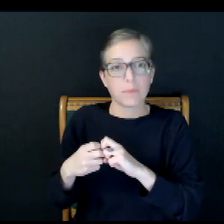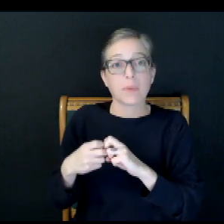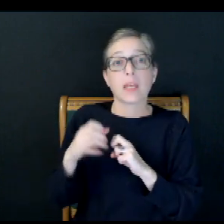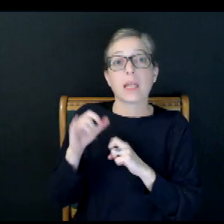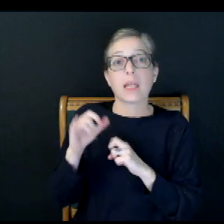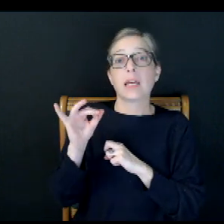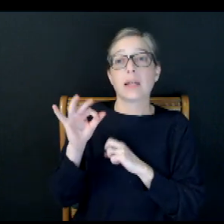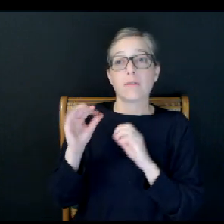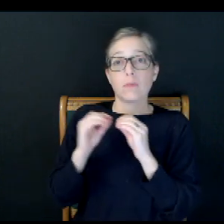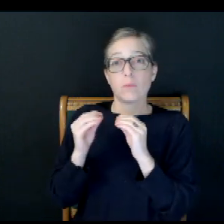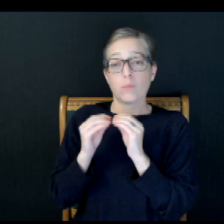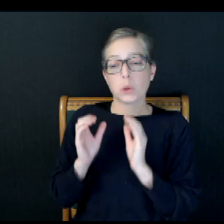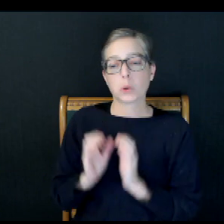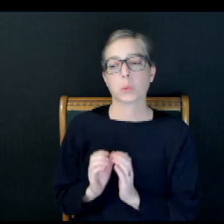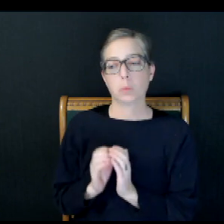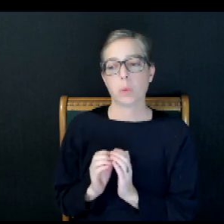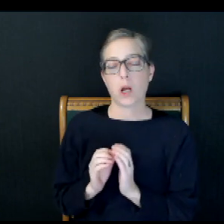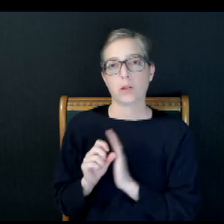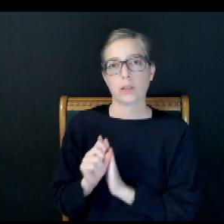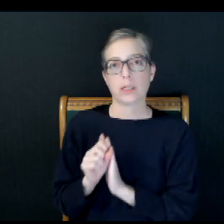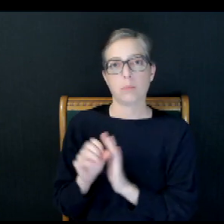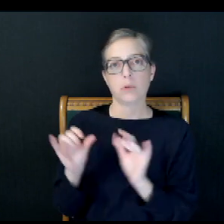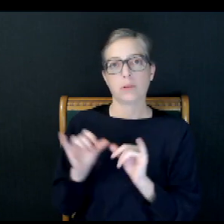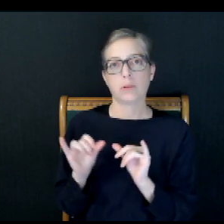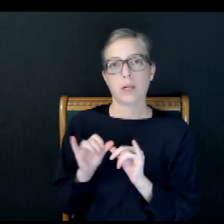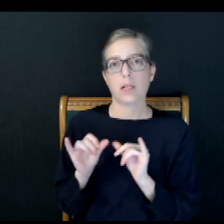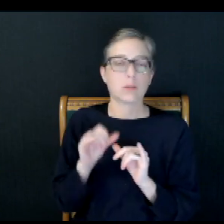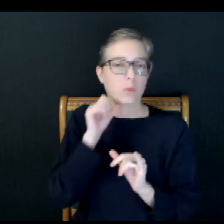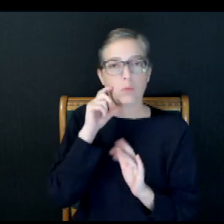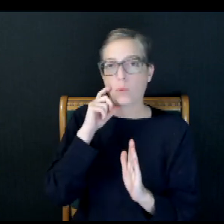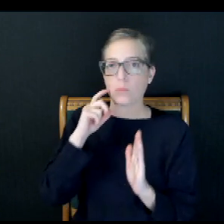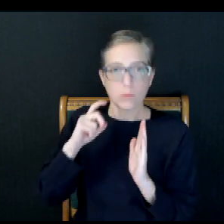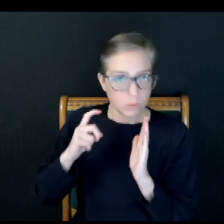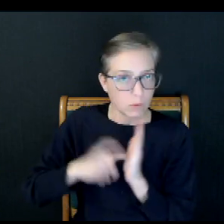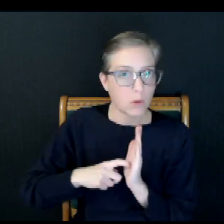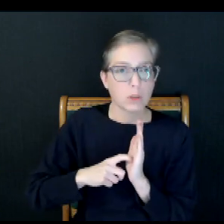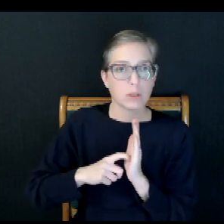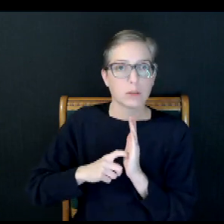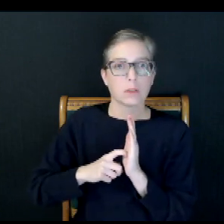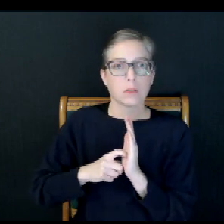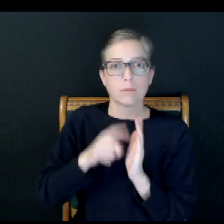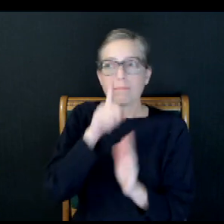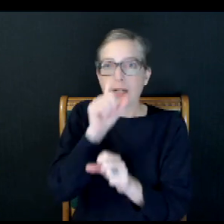we might not be seeing differences that might exist in real life.